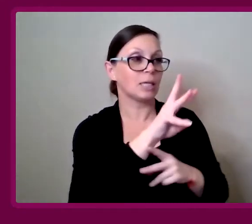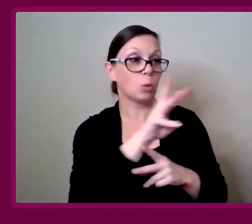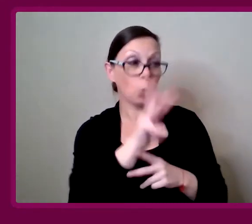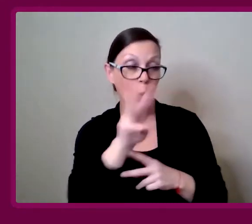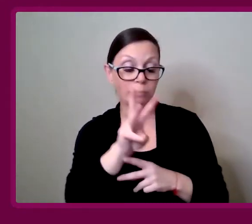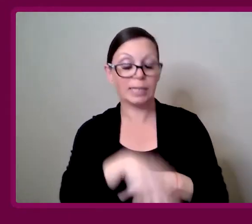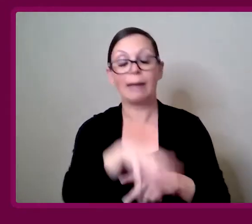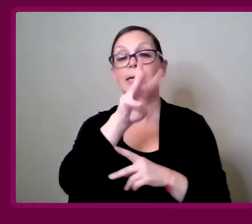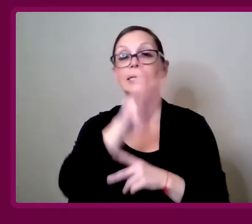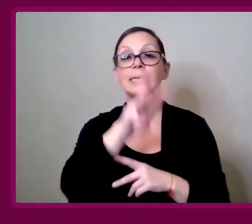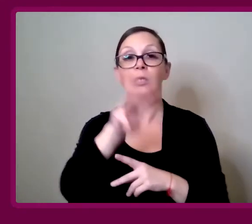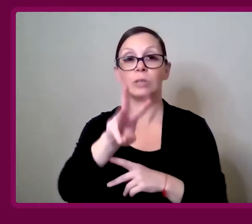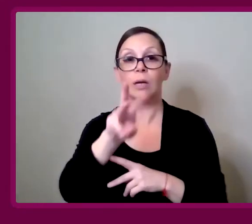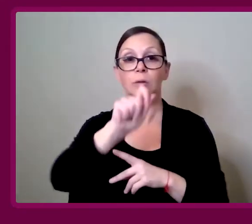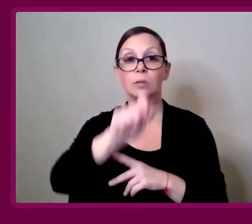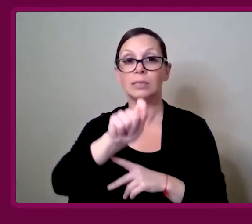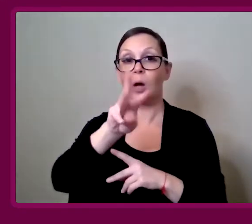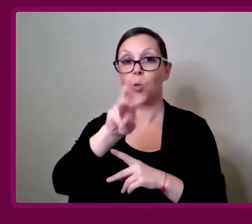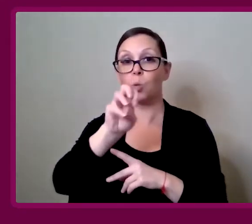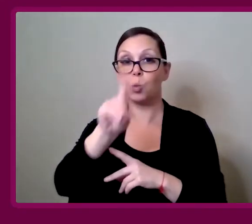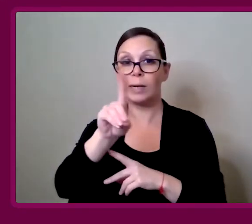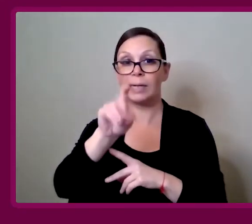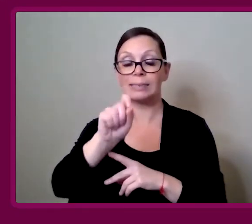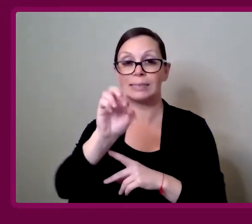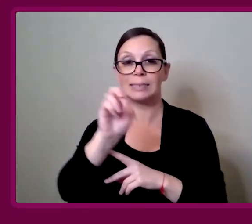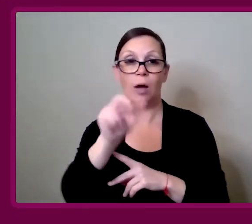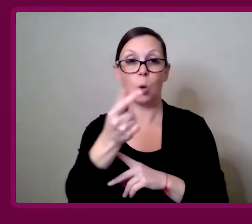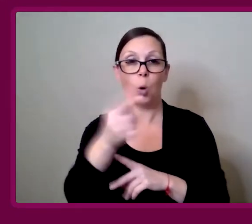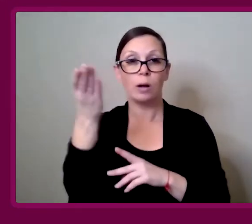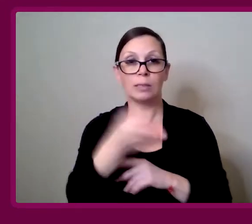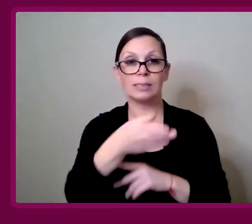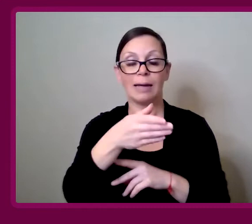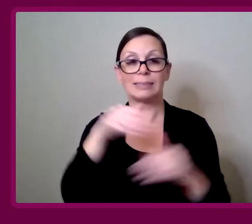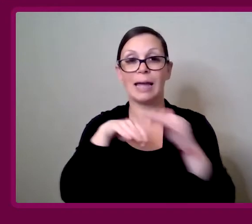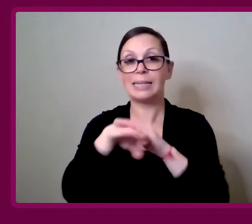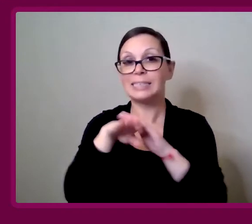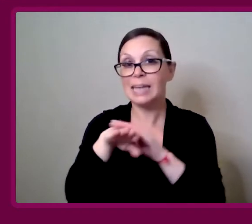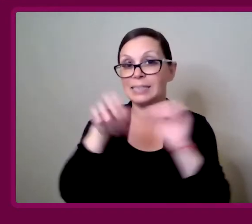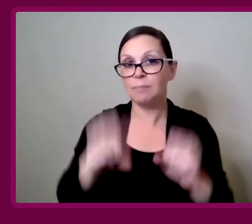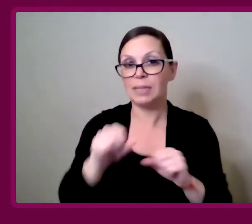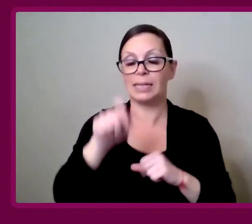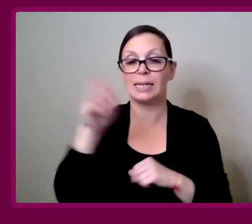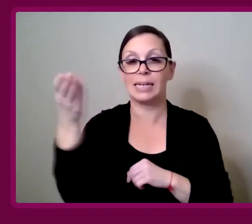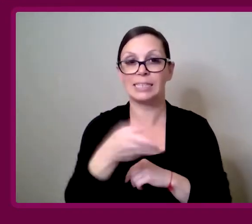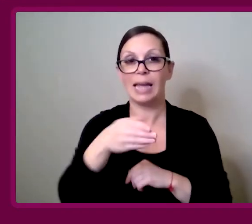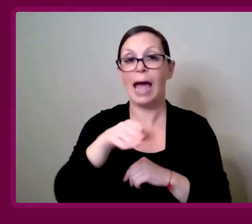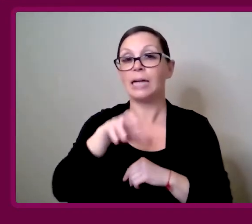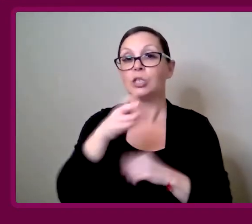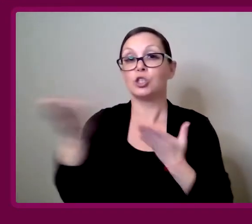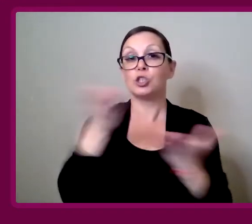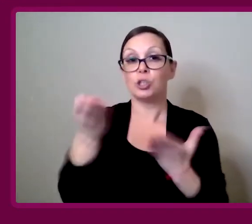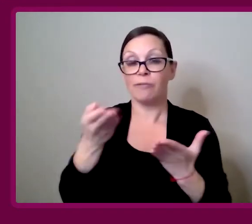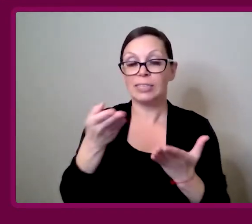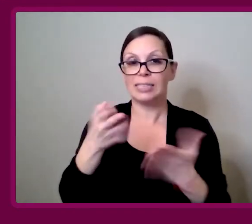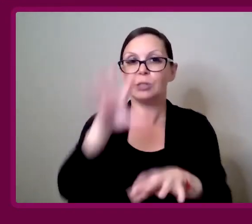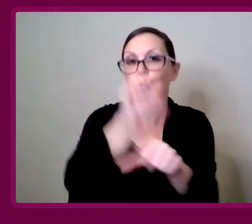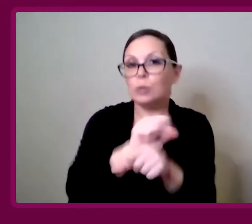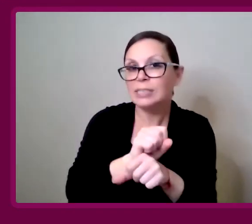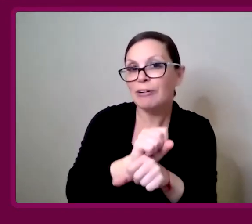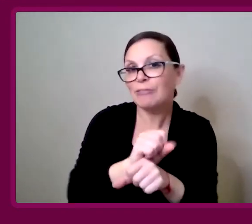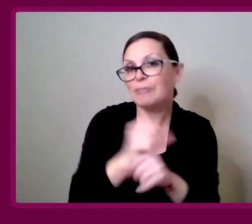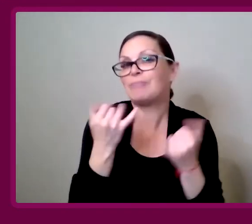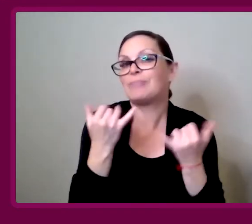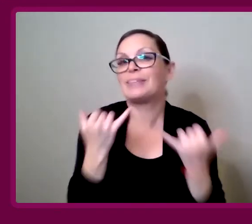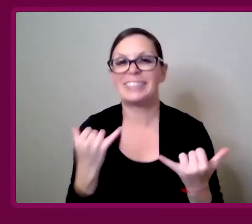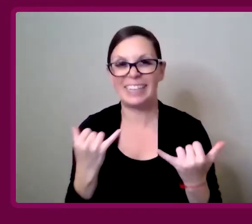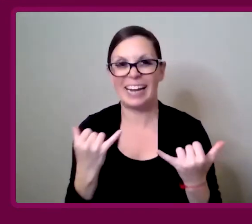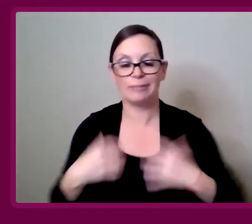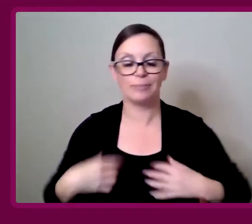Visit our website at www.WID.org/accessibility-services to book an appointment with us today.